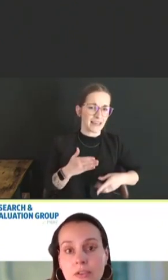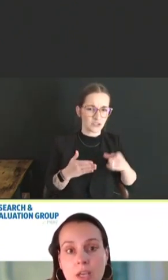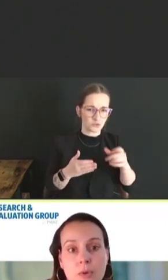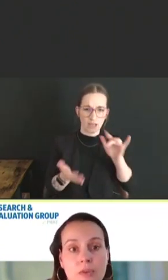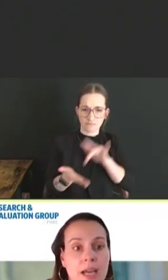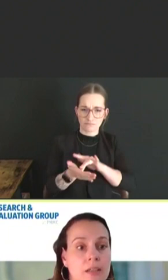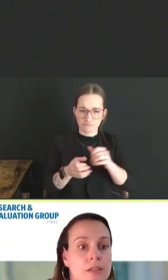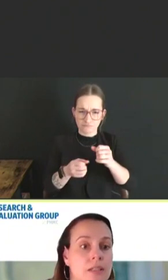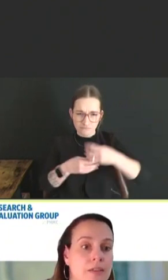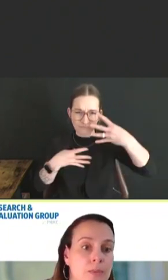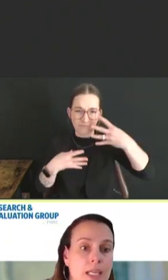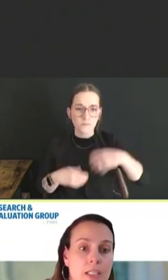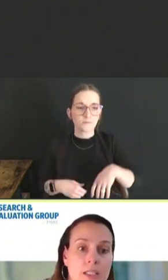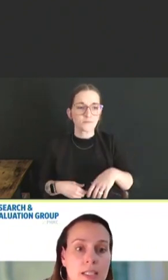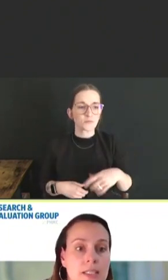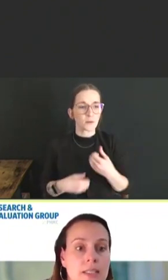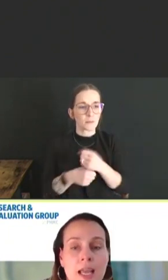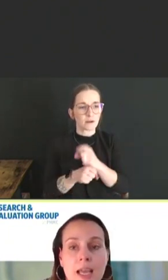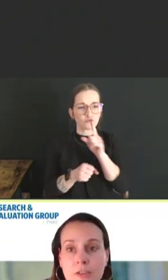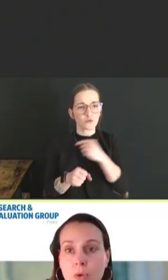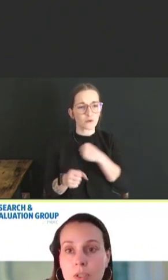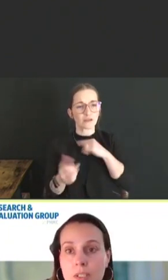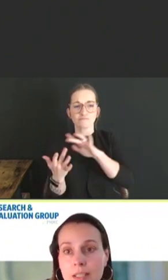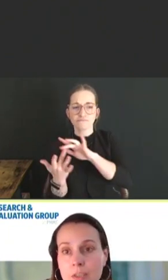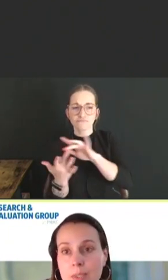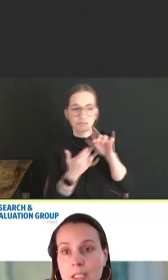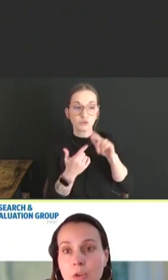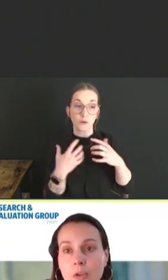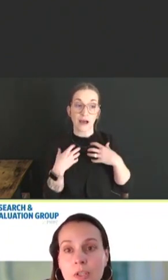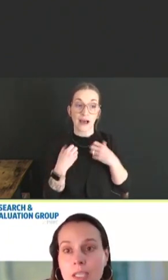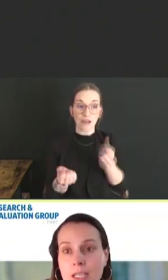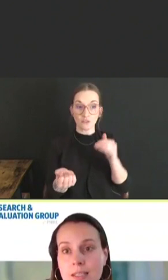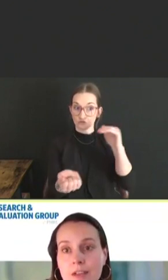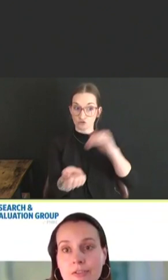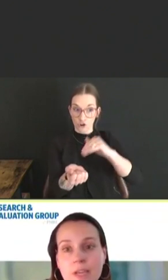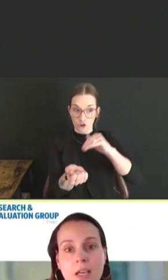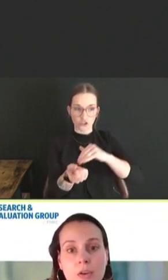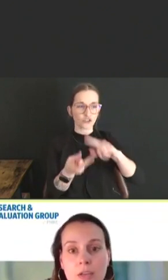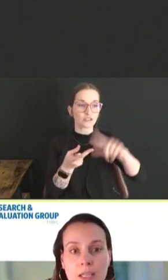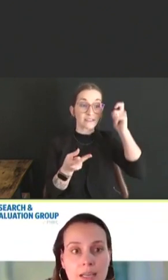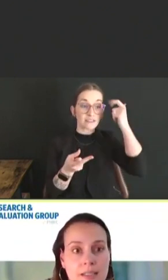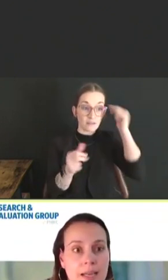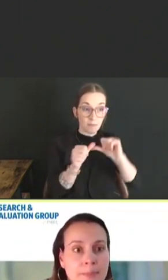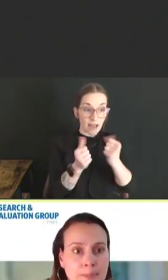healthcare providers, government agencies, and of course, LGBTQ community itself. Go the next slide.